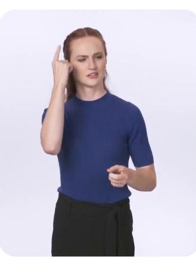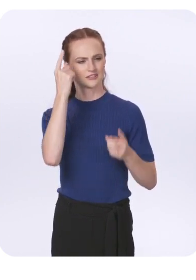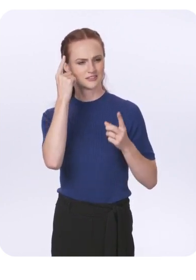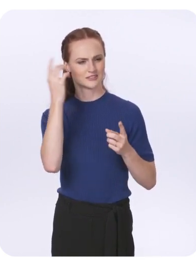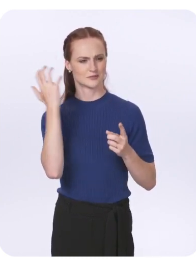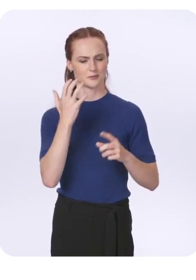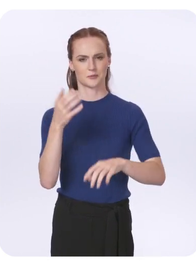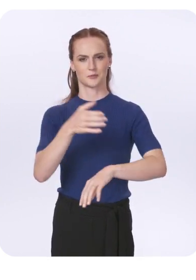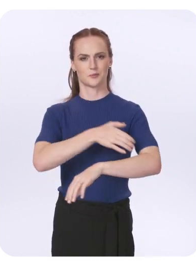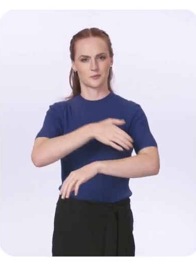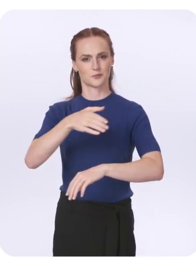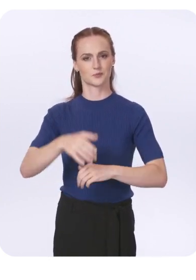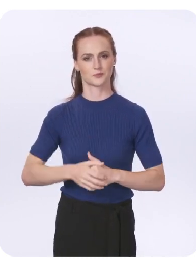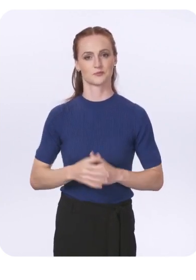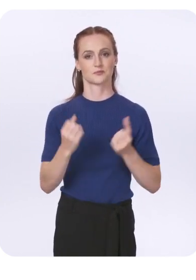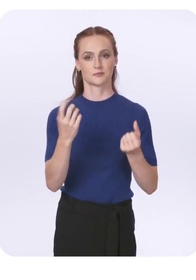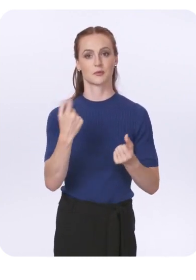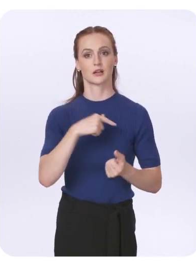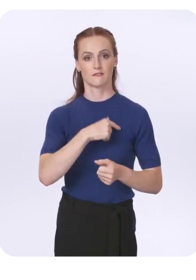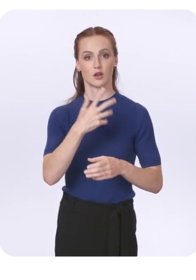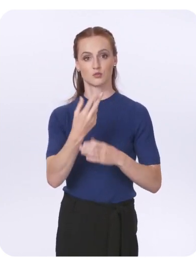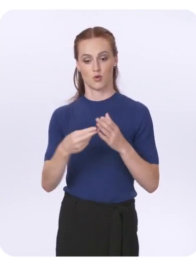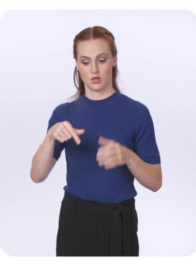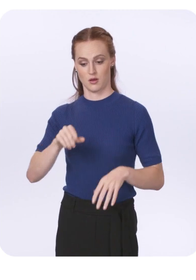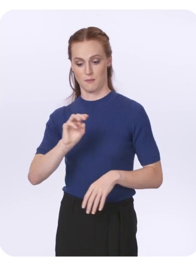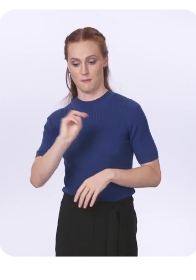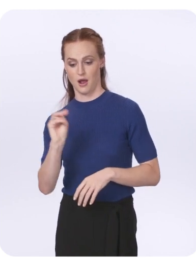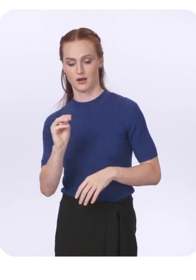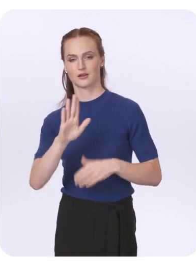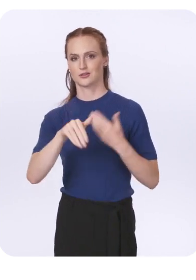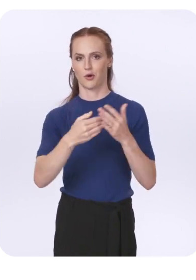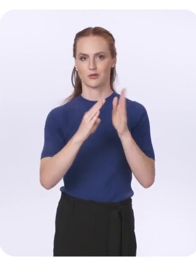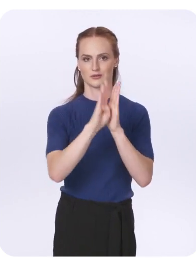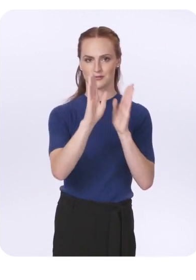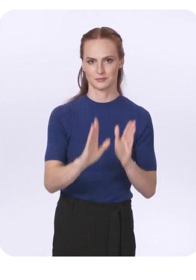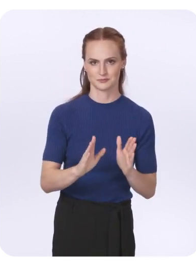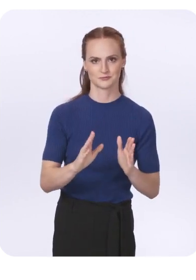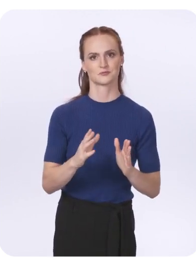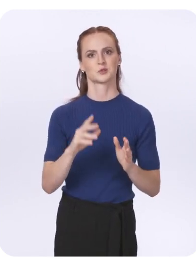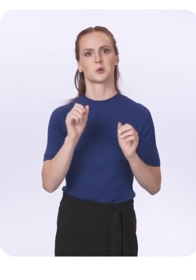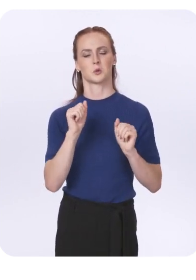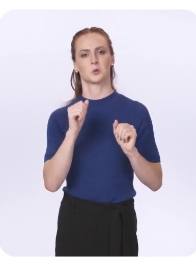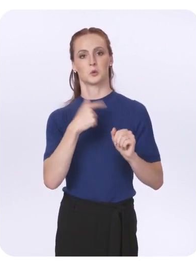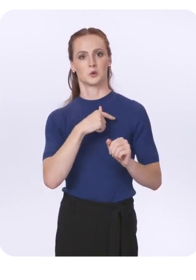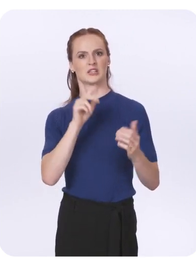Many of us, both at Meta and developers alike, view the GPU as that most bounding factor